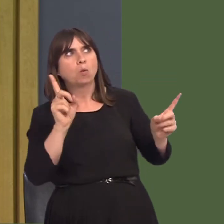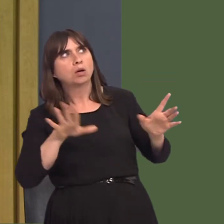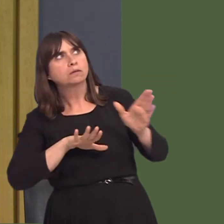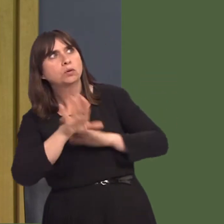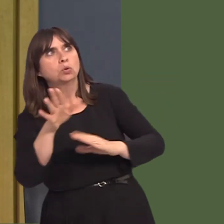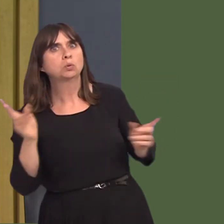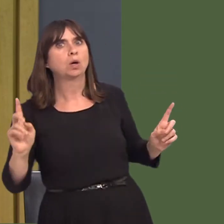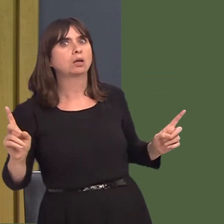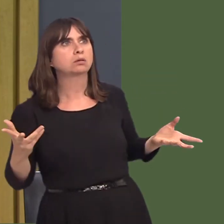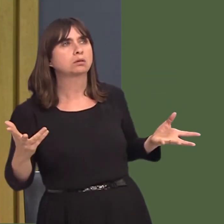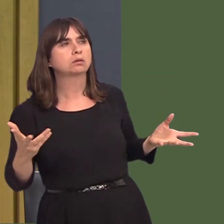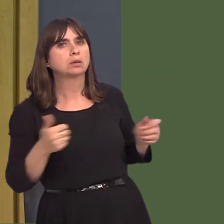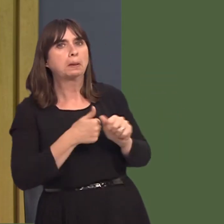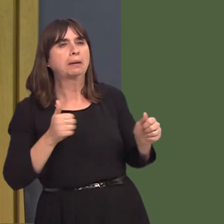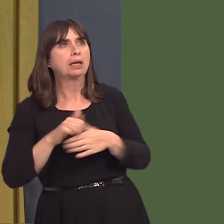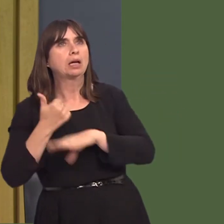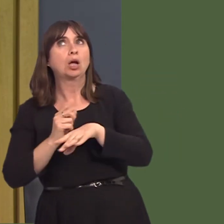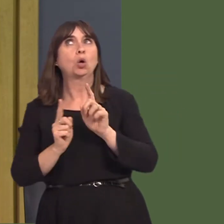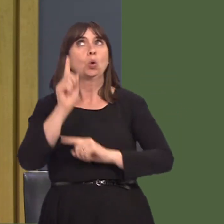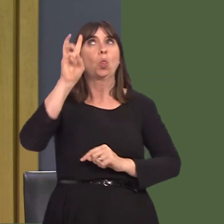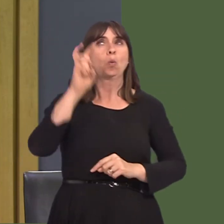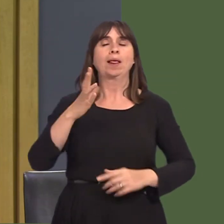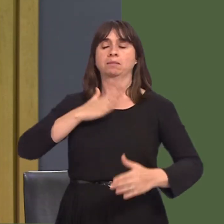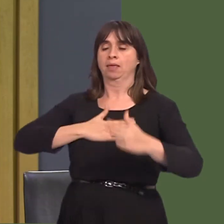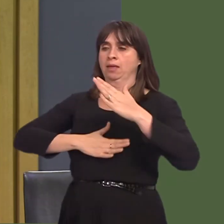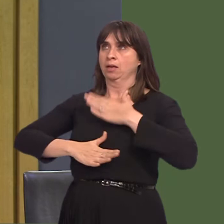You will know that the people of north Wales are waiting patiently for the jobs in construction